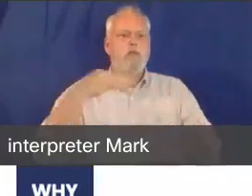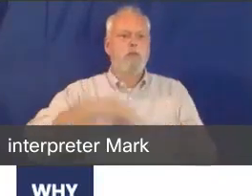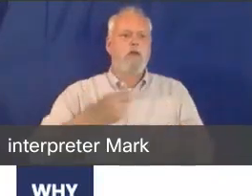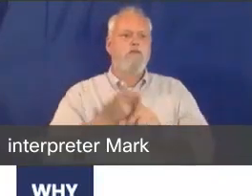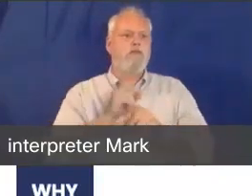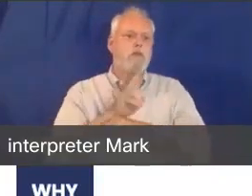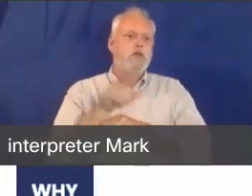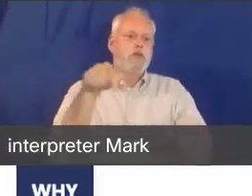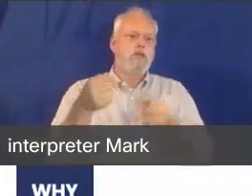But we don't,